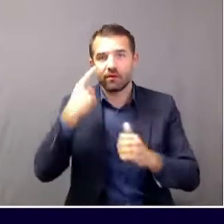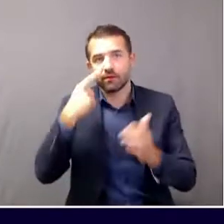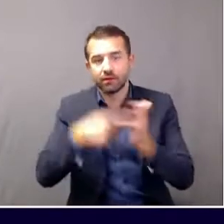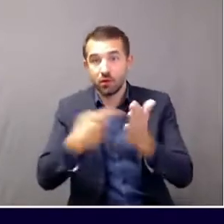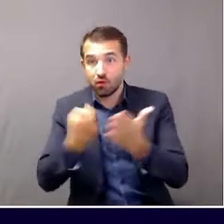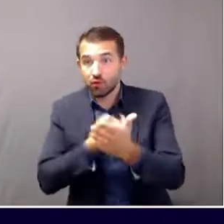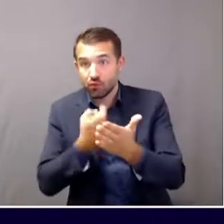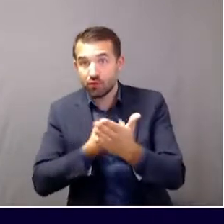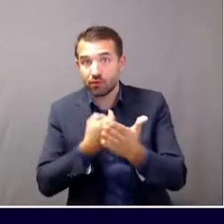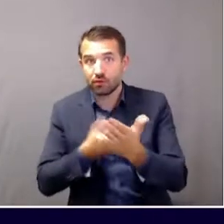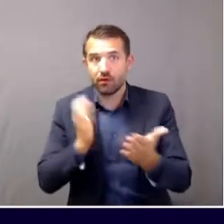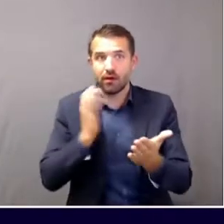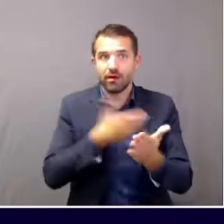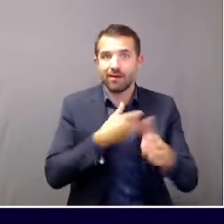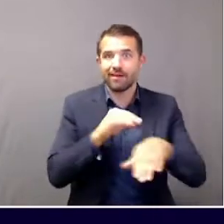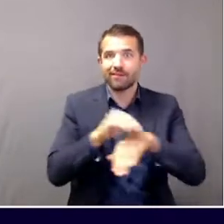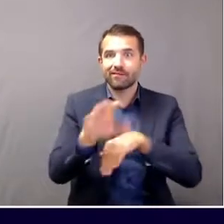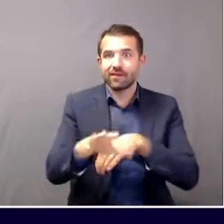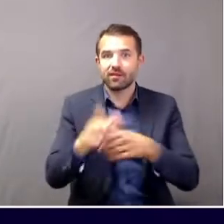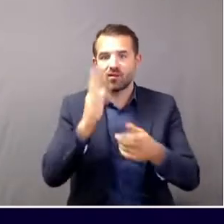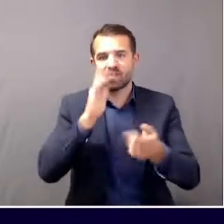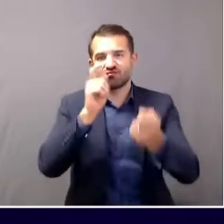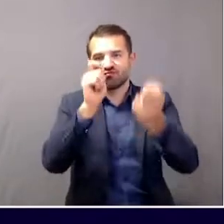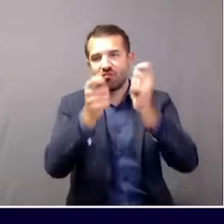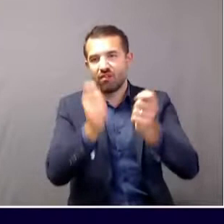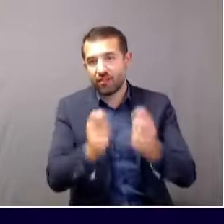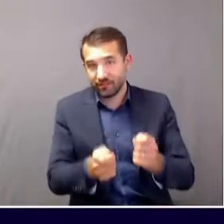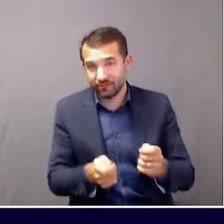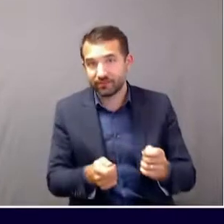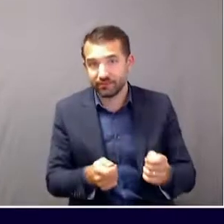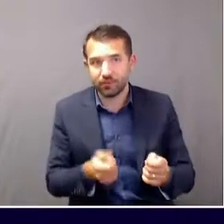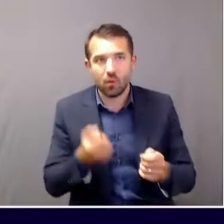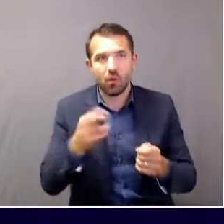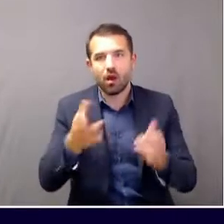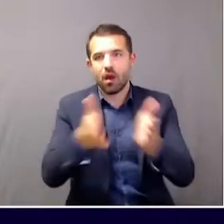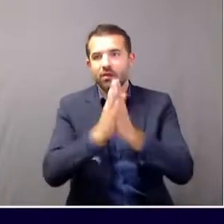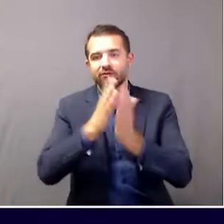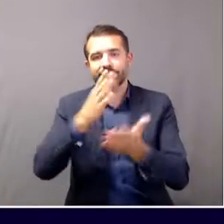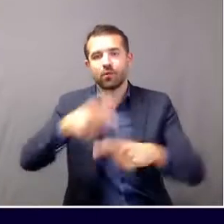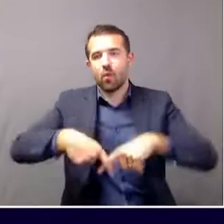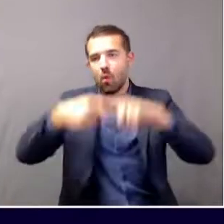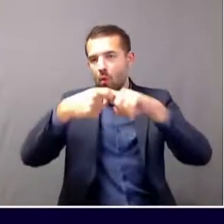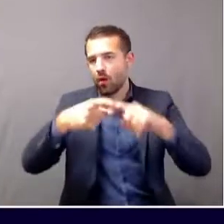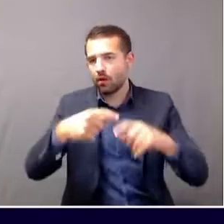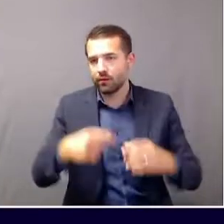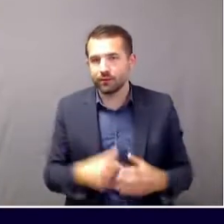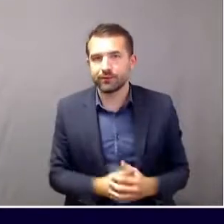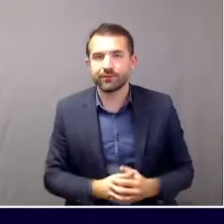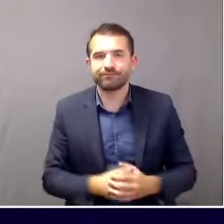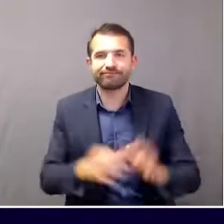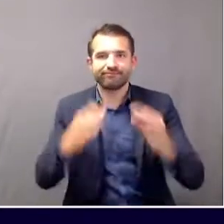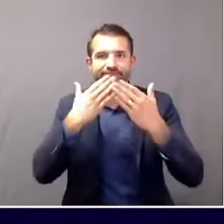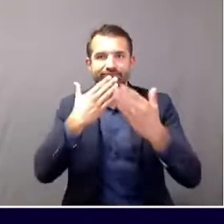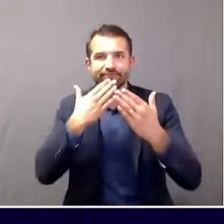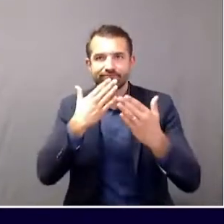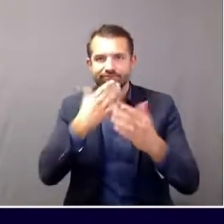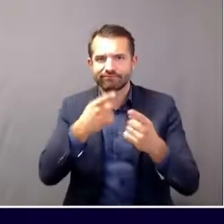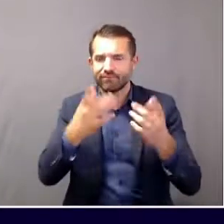guidance and enforces necessary okay great thank you both very